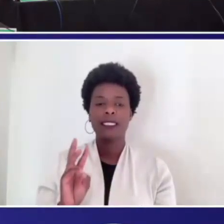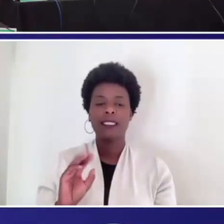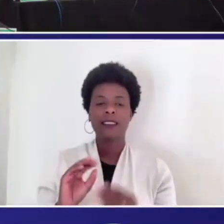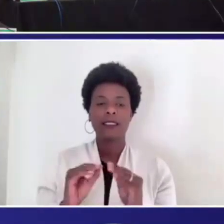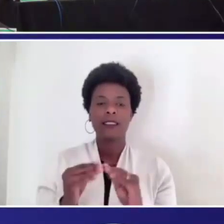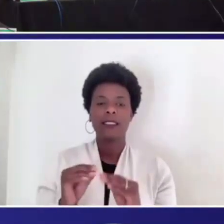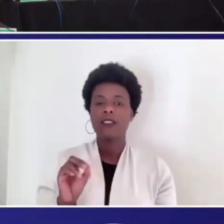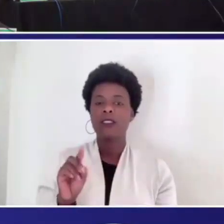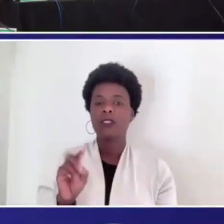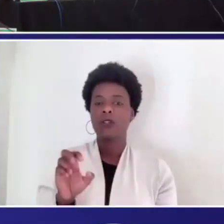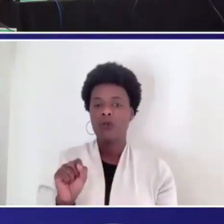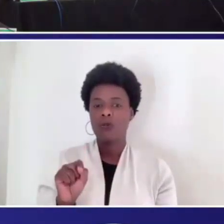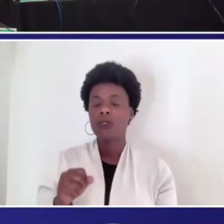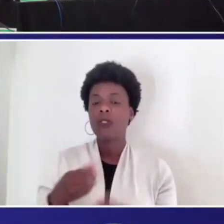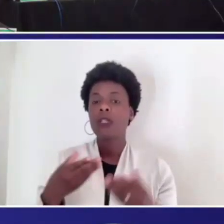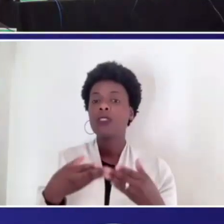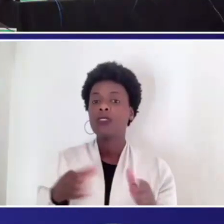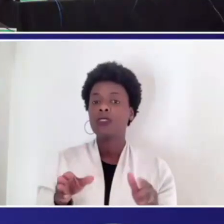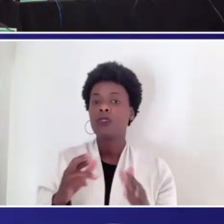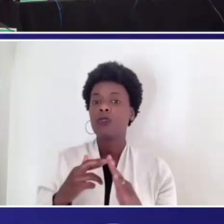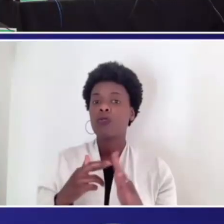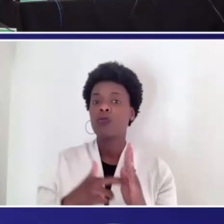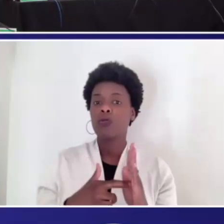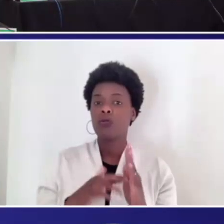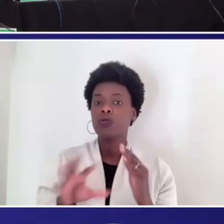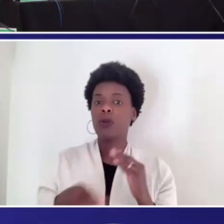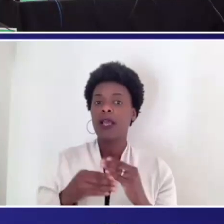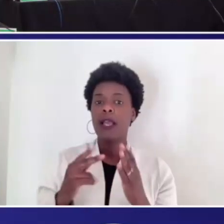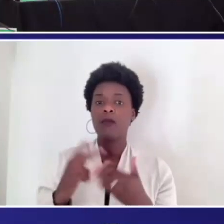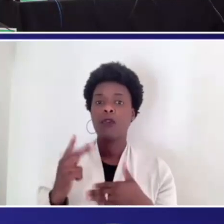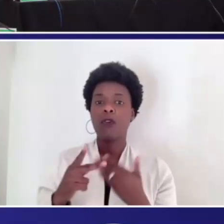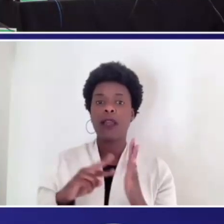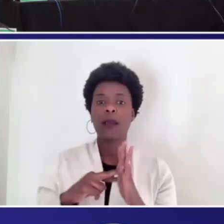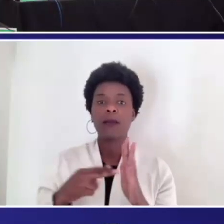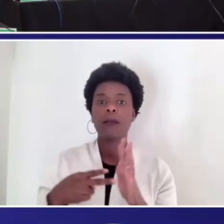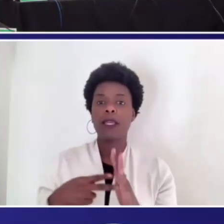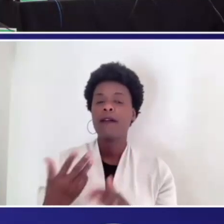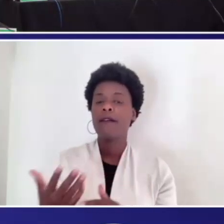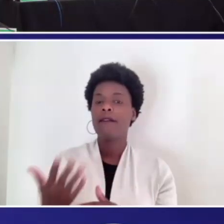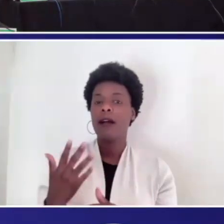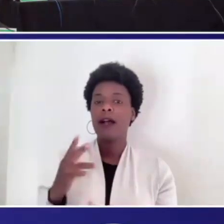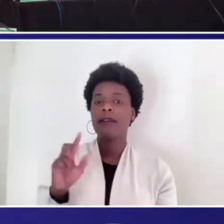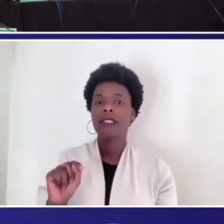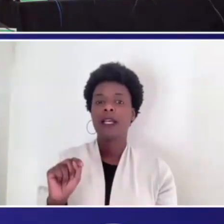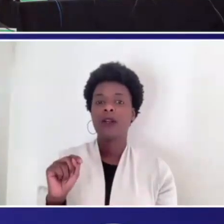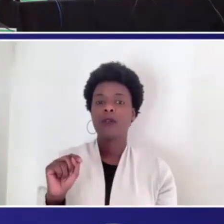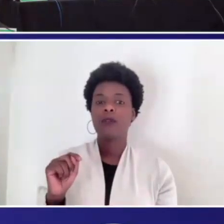And the general rule in order to add programs is at least five Title IV institutions have to be offering programs